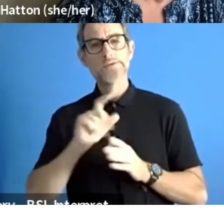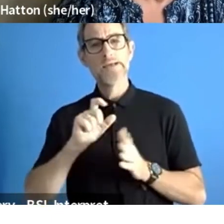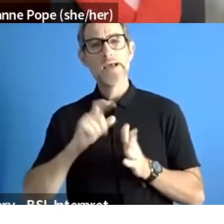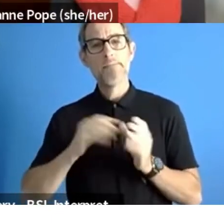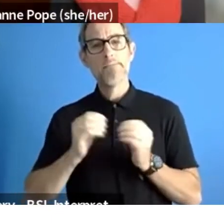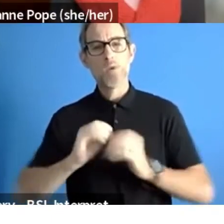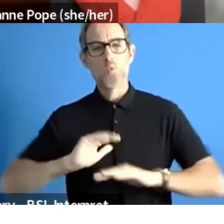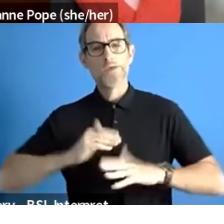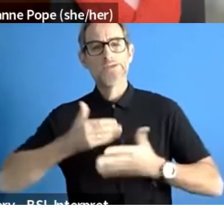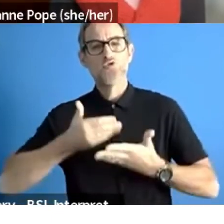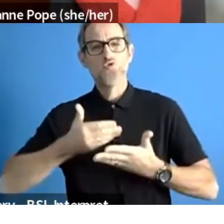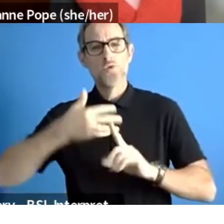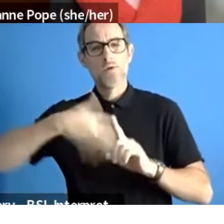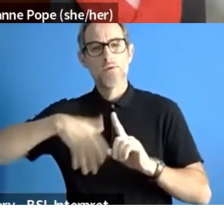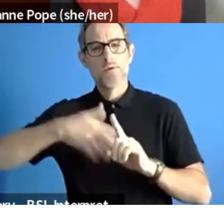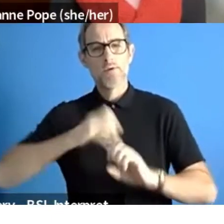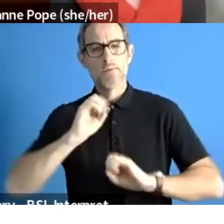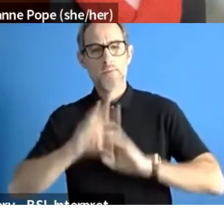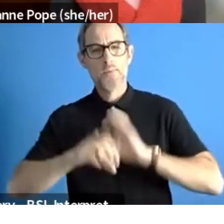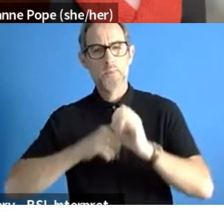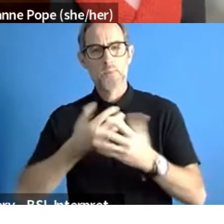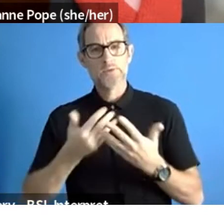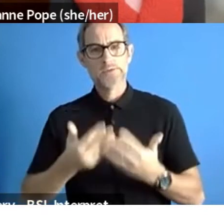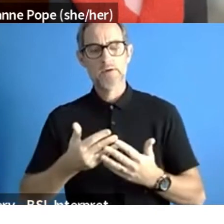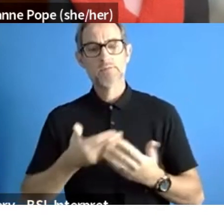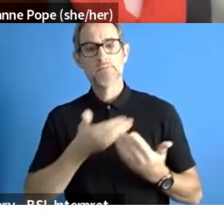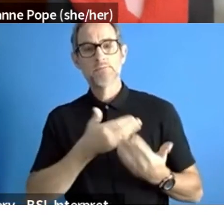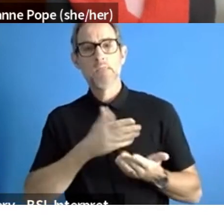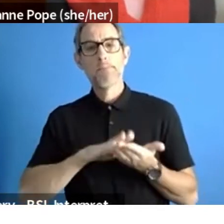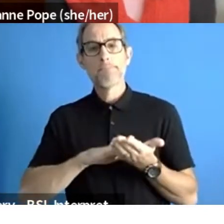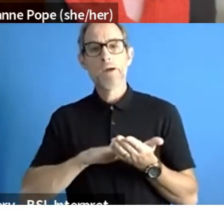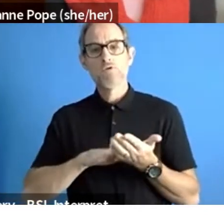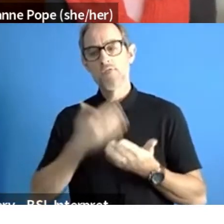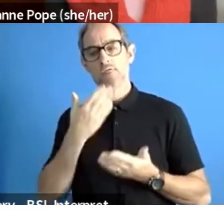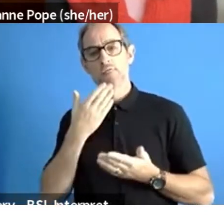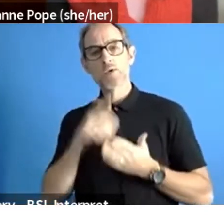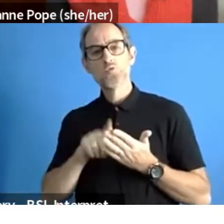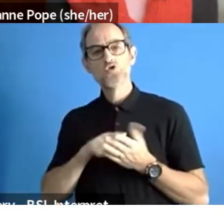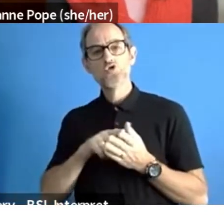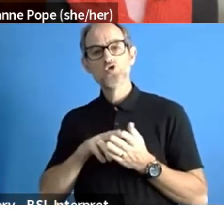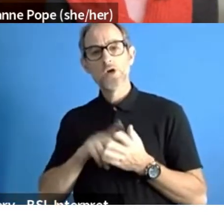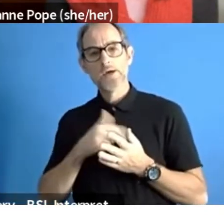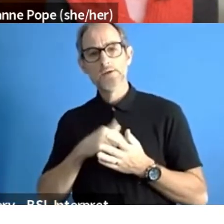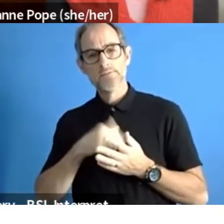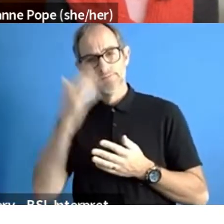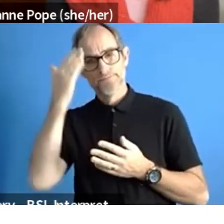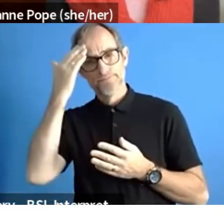Brilliant, thank you very much, Jane and hi, everyone. I'm